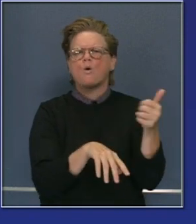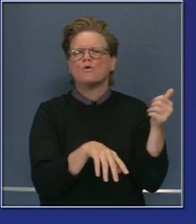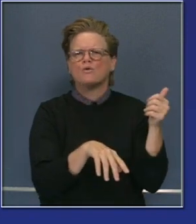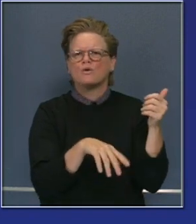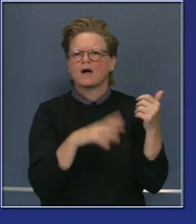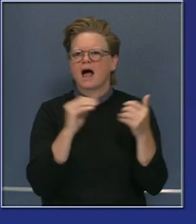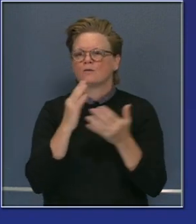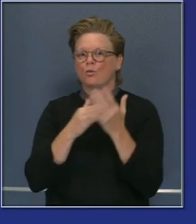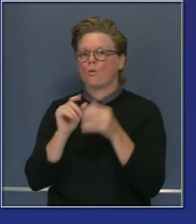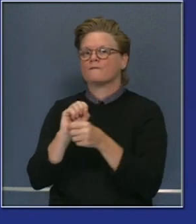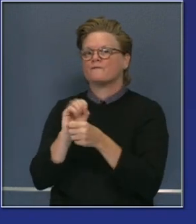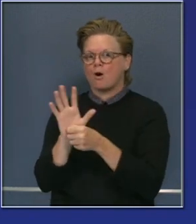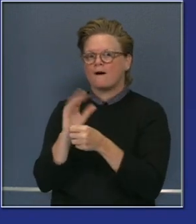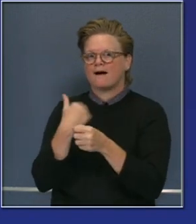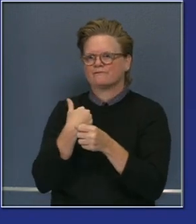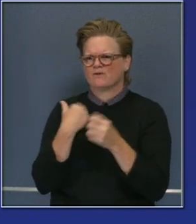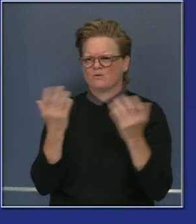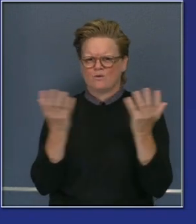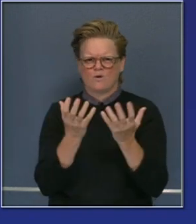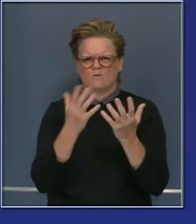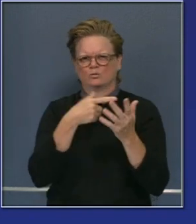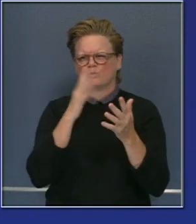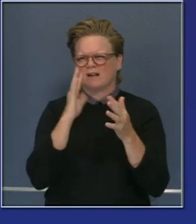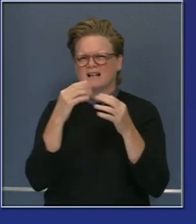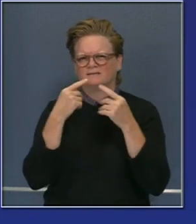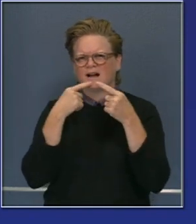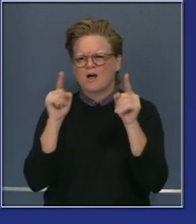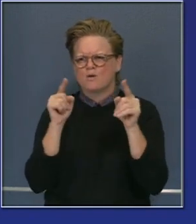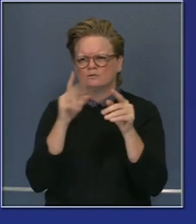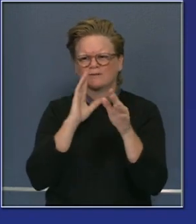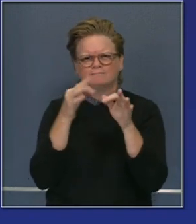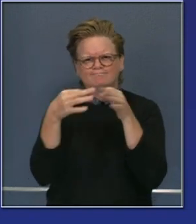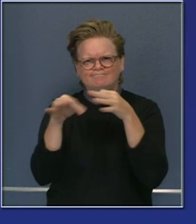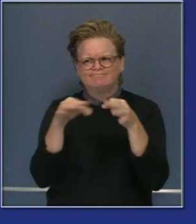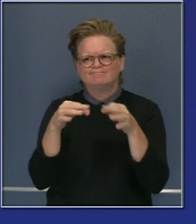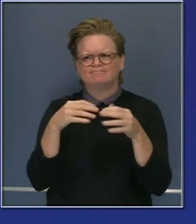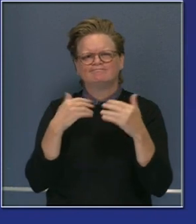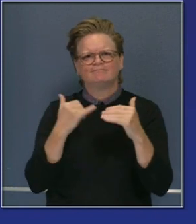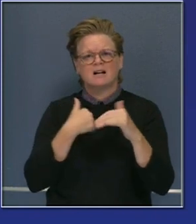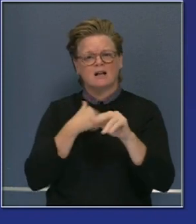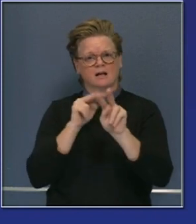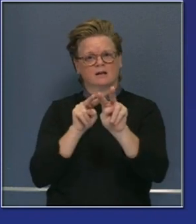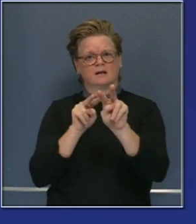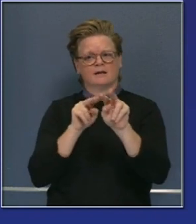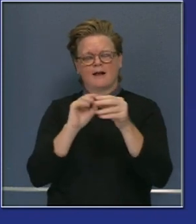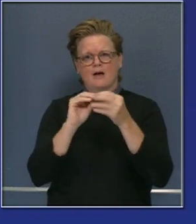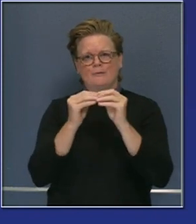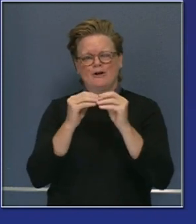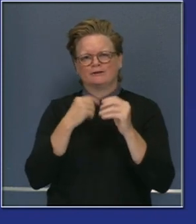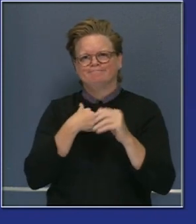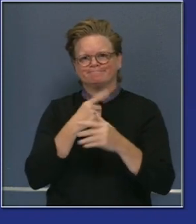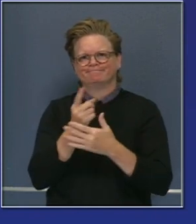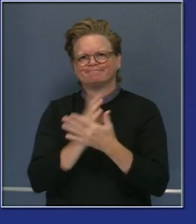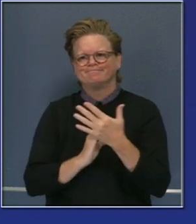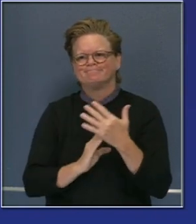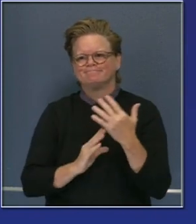4200 AND WHAT IT REPRESENTS, THE NUMBER POSITIVE COVID PATIENTS WAS IN THE HOSPITAL SYSTEM AND IT IS A SOBER REMINDER OF WHAT WE ARE